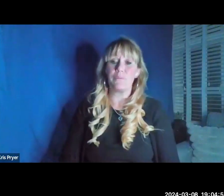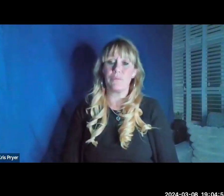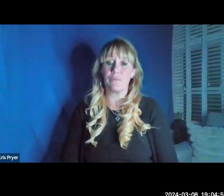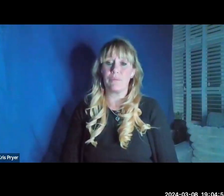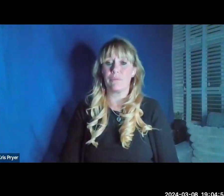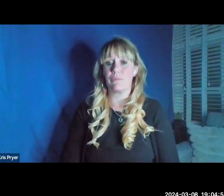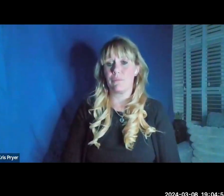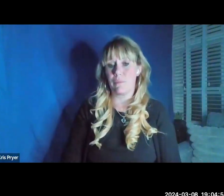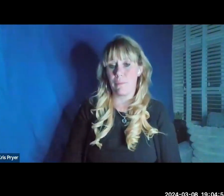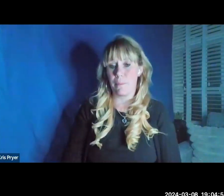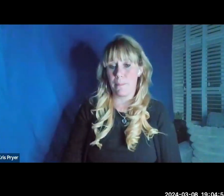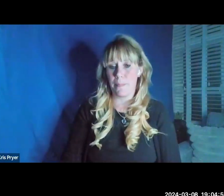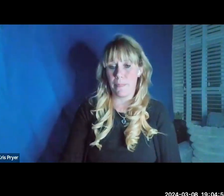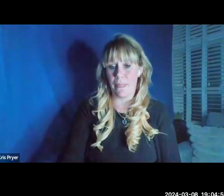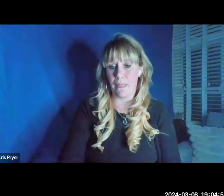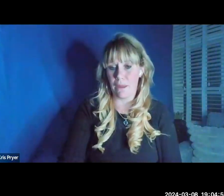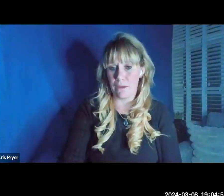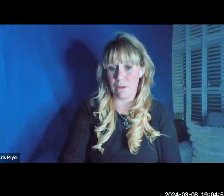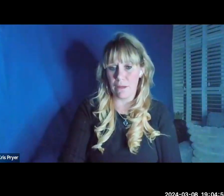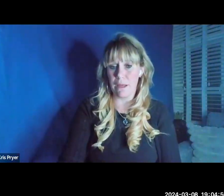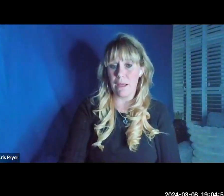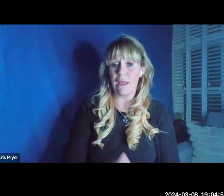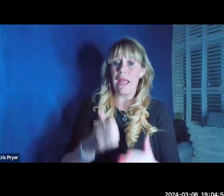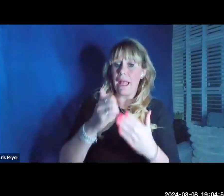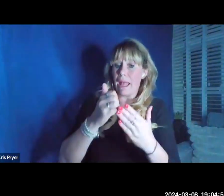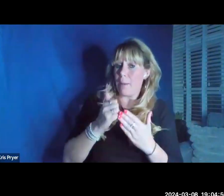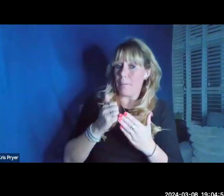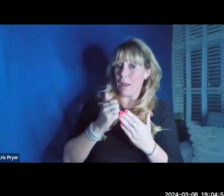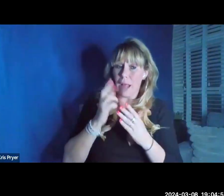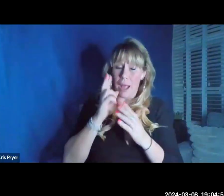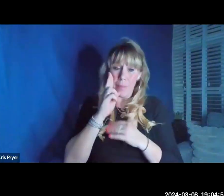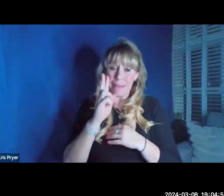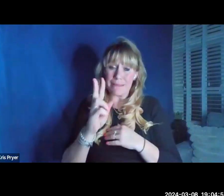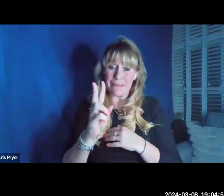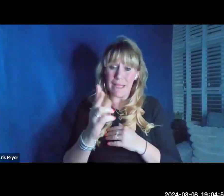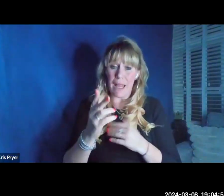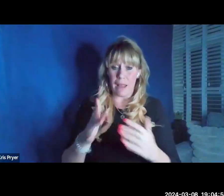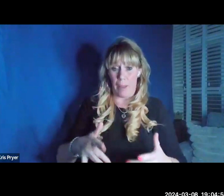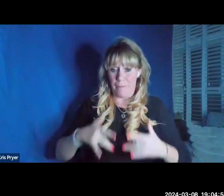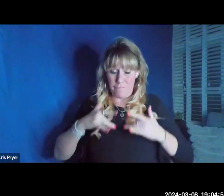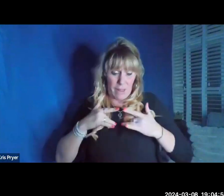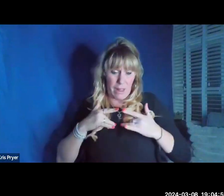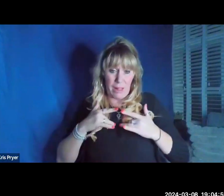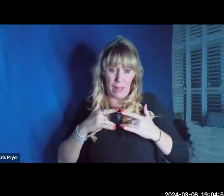come here - come and see come and feel - come and be